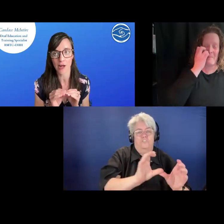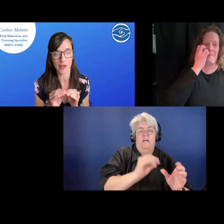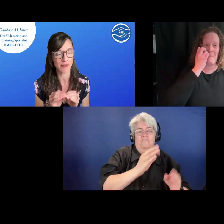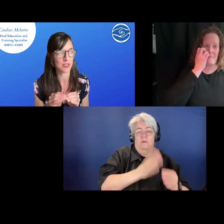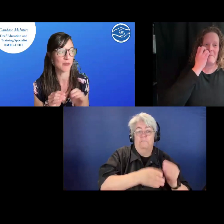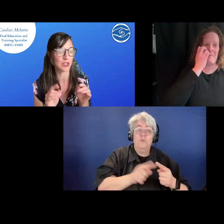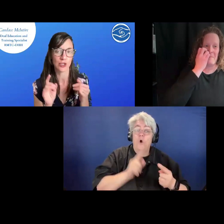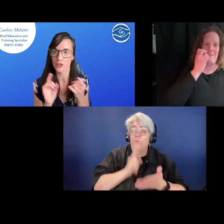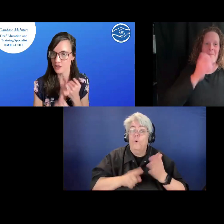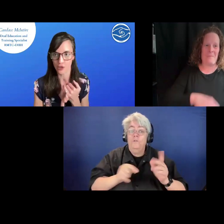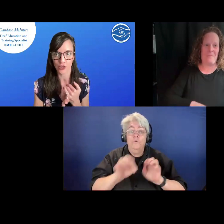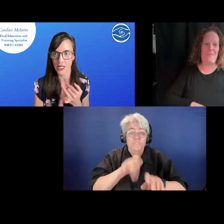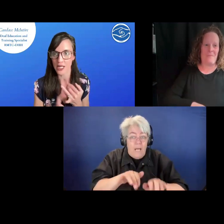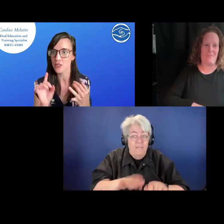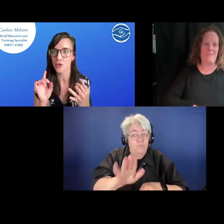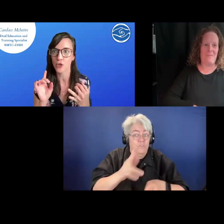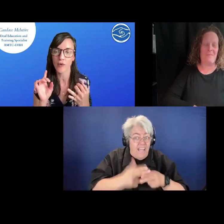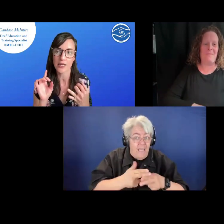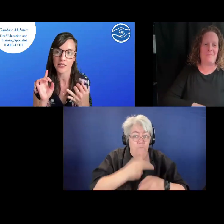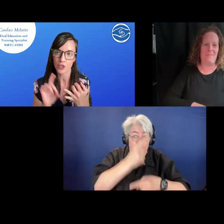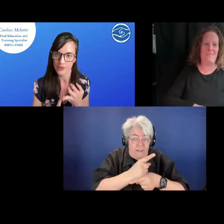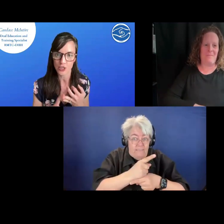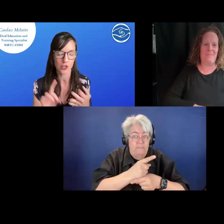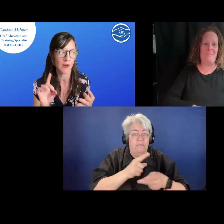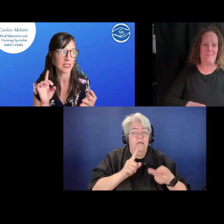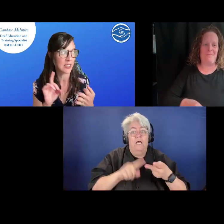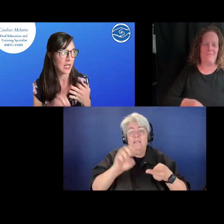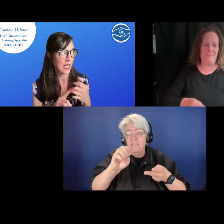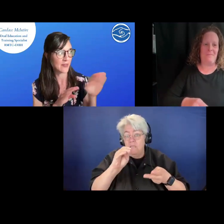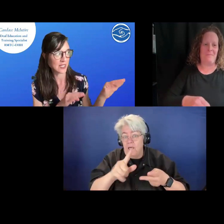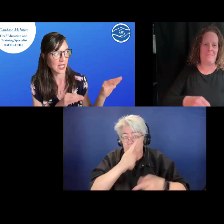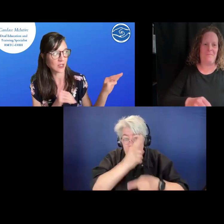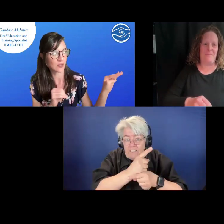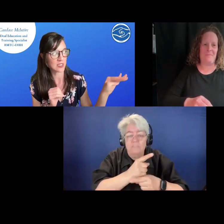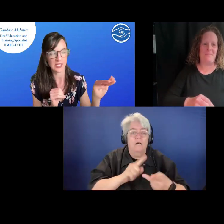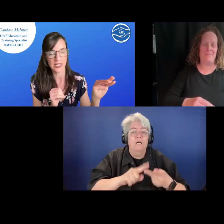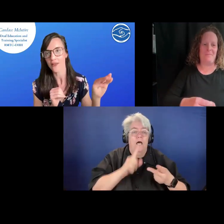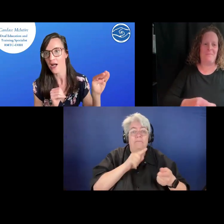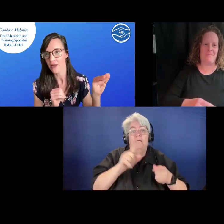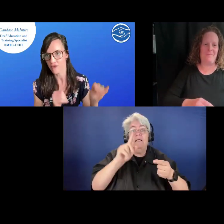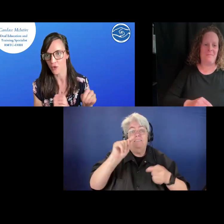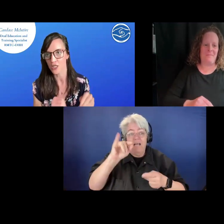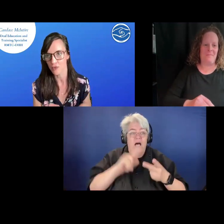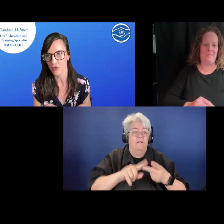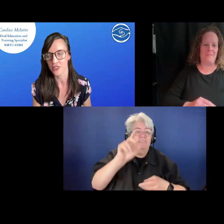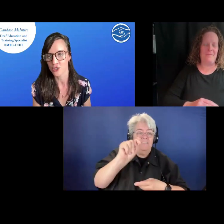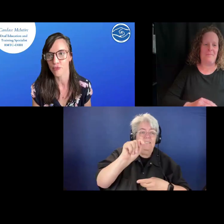gonna pop up so make sure your name is correct your email is correct and the title is TA-Live! Working with an